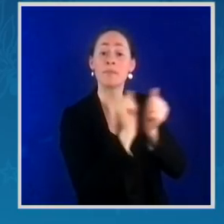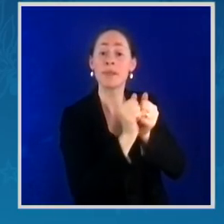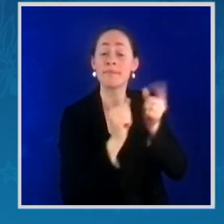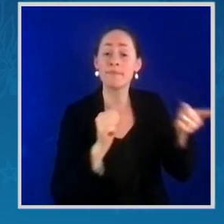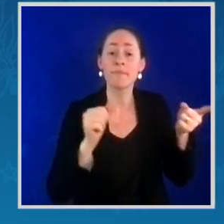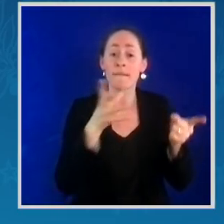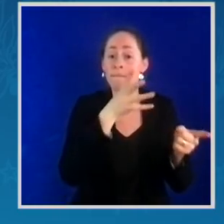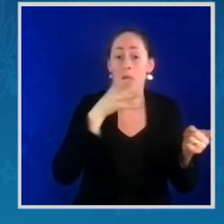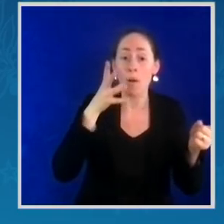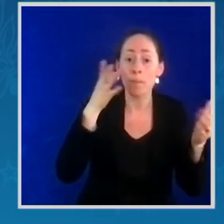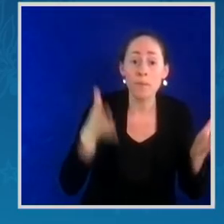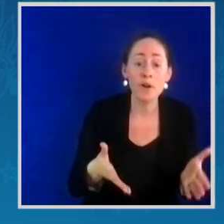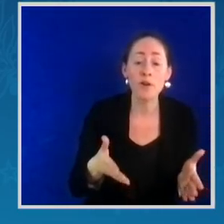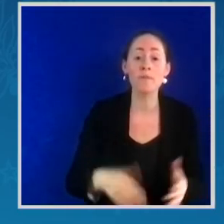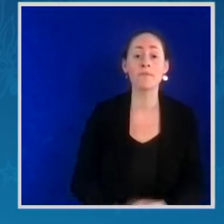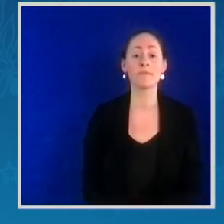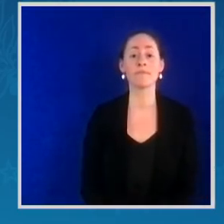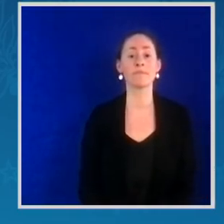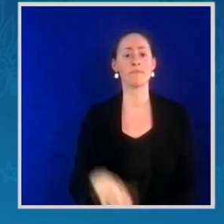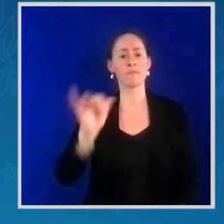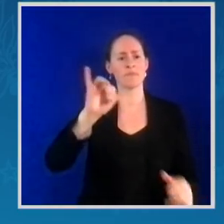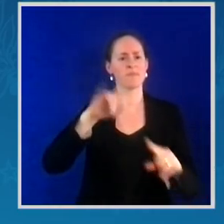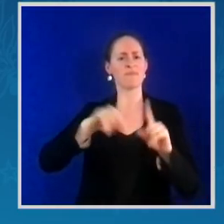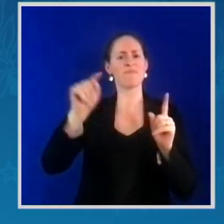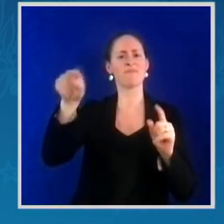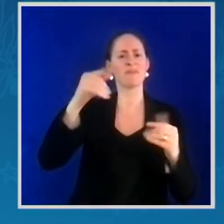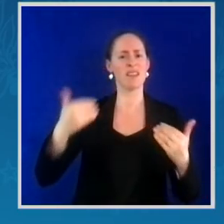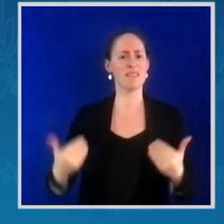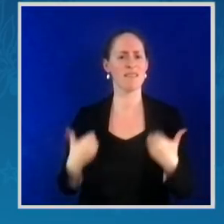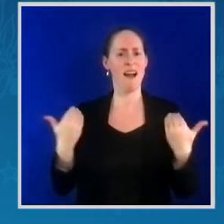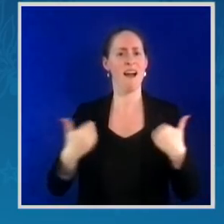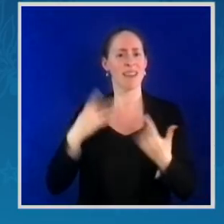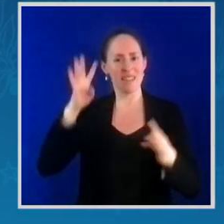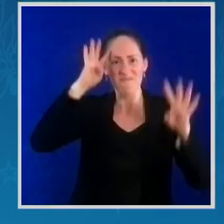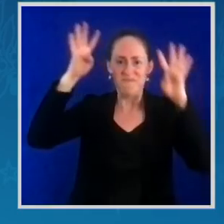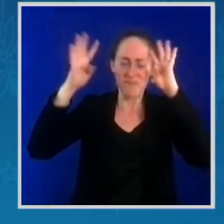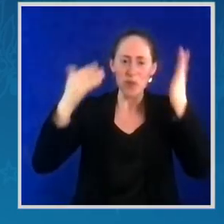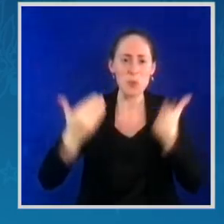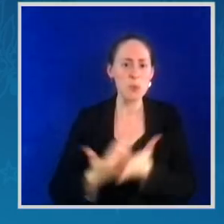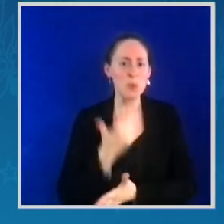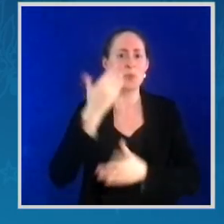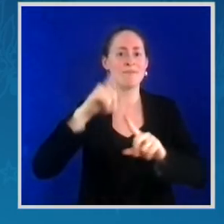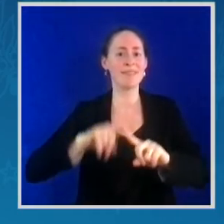that are only imaginable in fiction, but they are making it a reality.